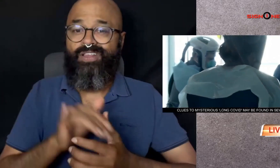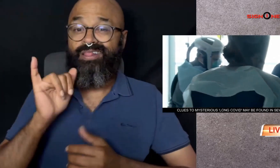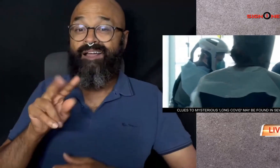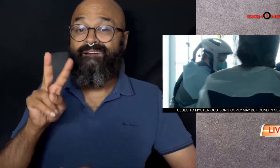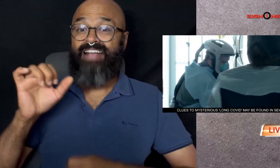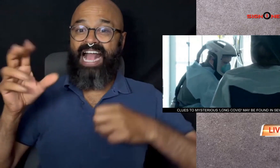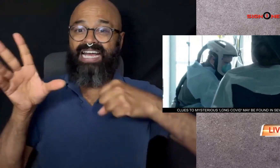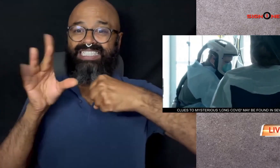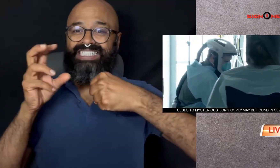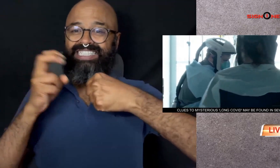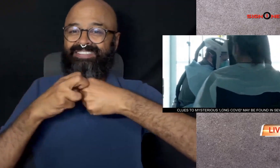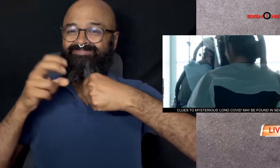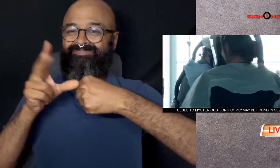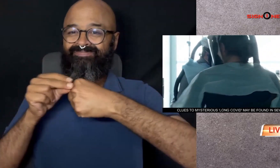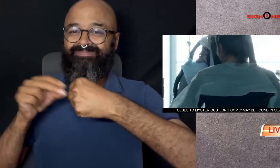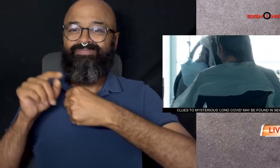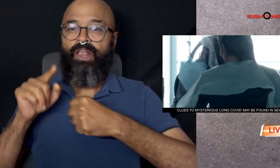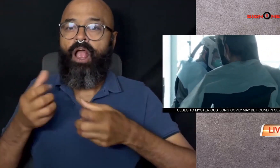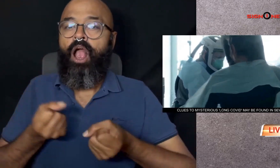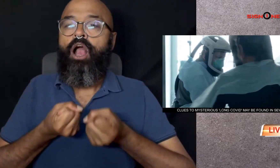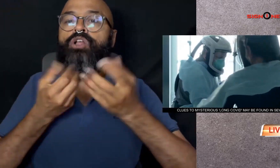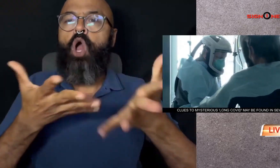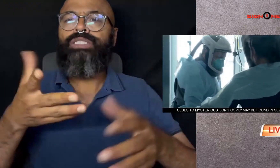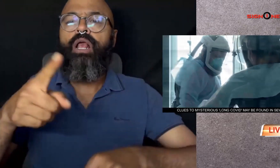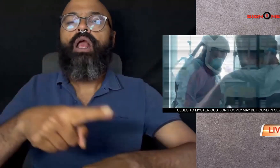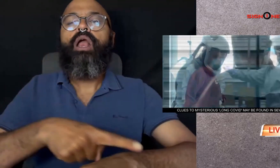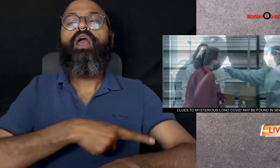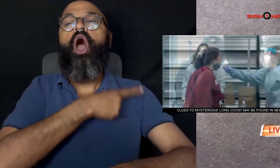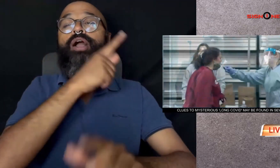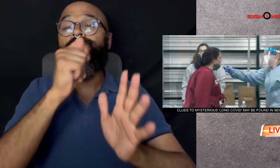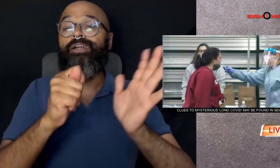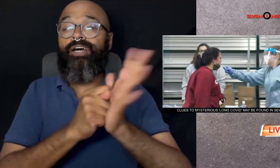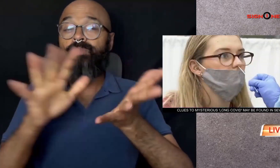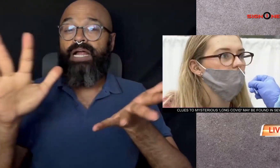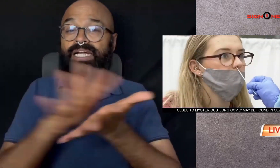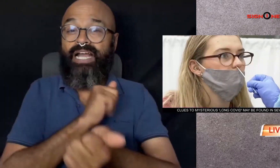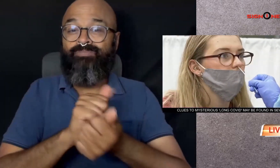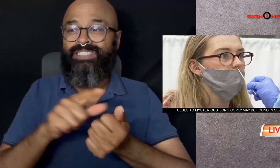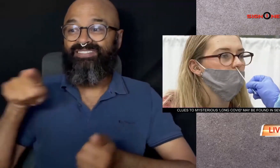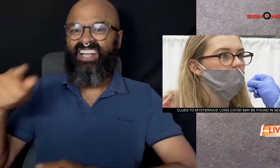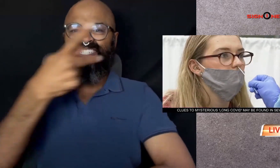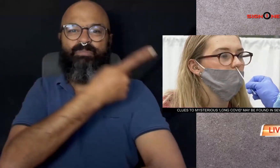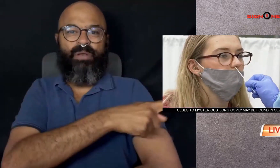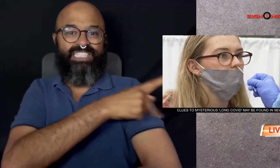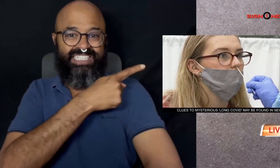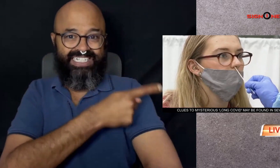doctors believe the virus could be causing long-term damage to these patients